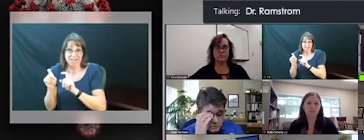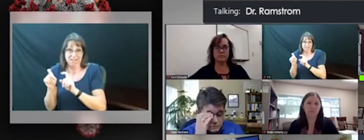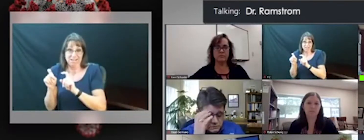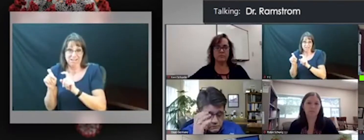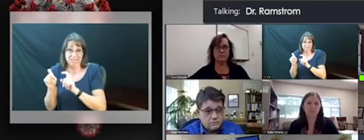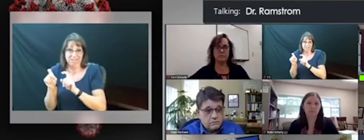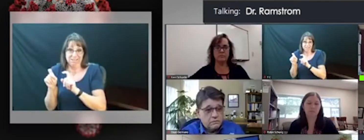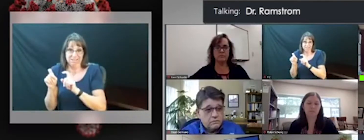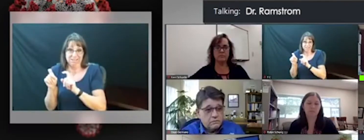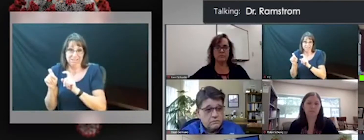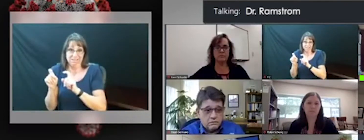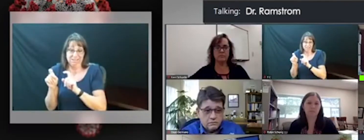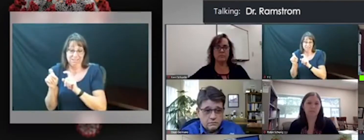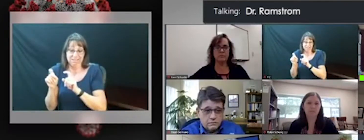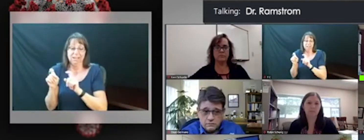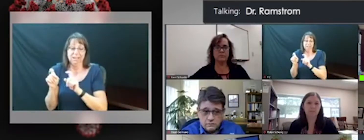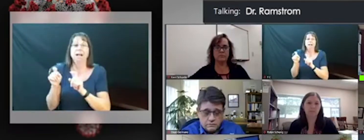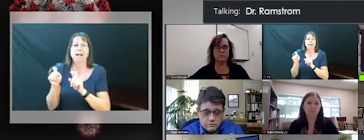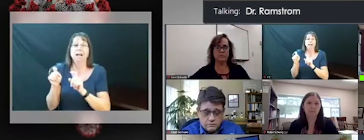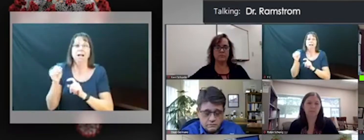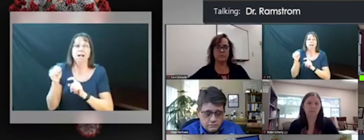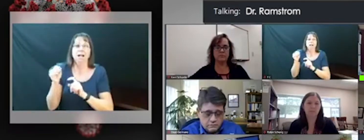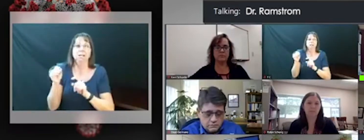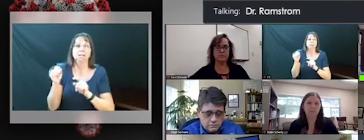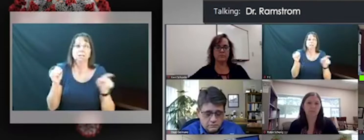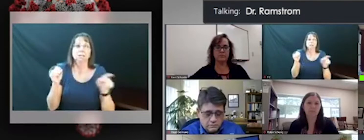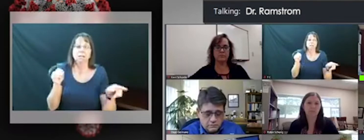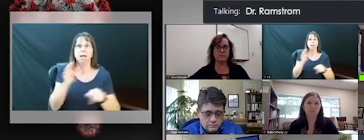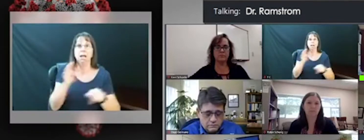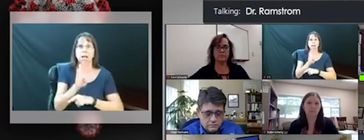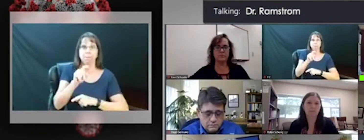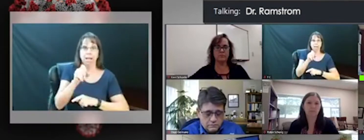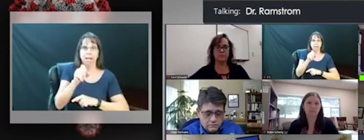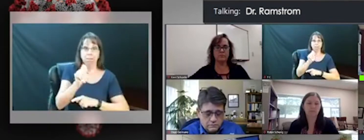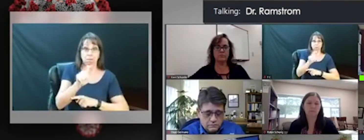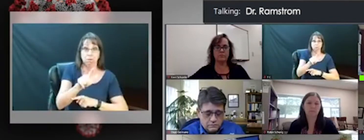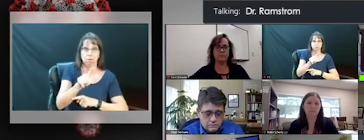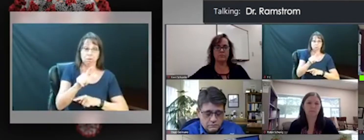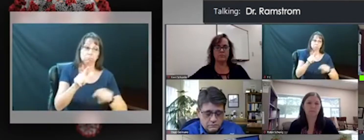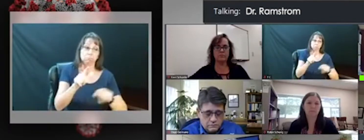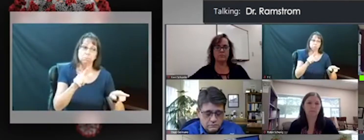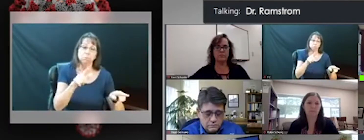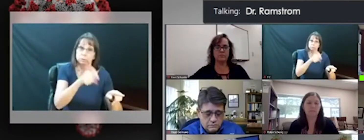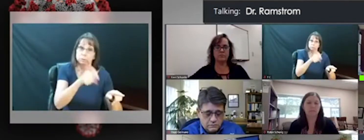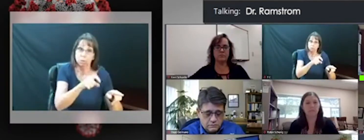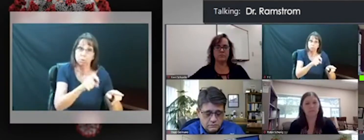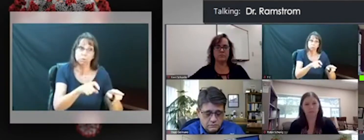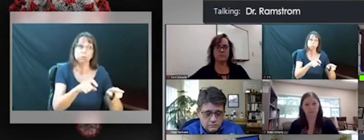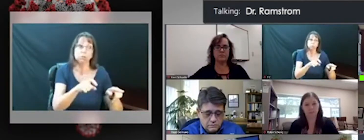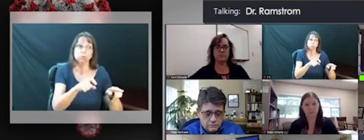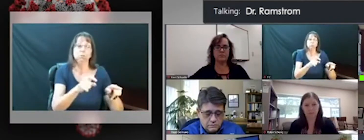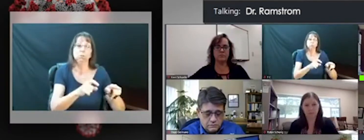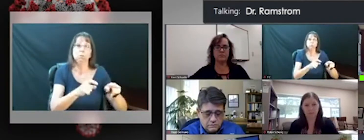they were quarantining new arrivals for two weeks. And then after being here for a bit,